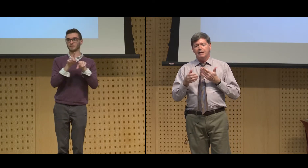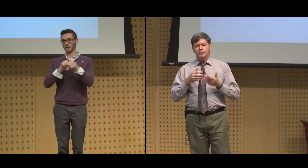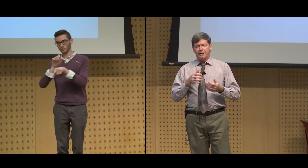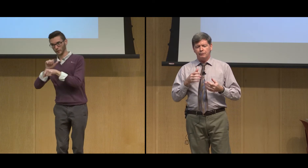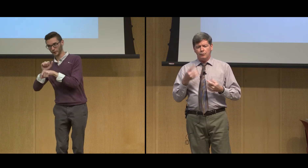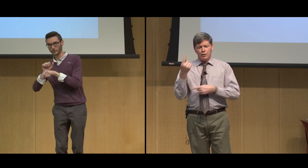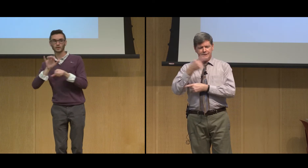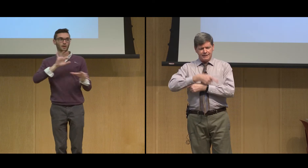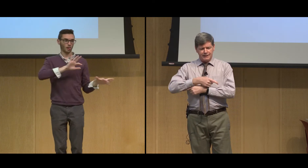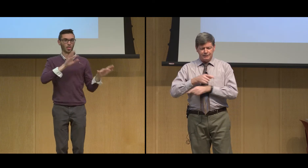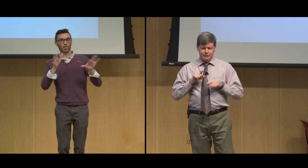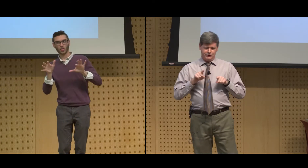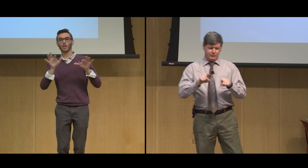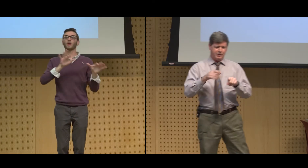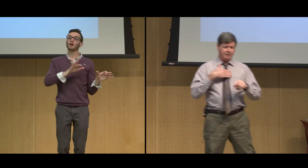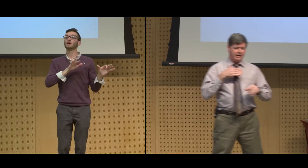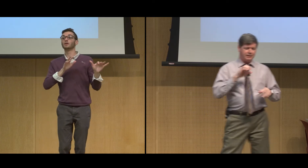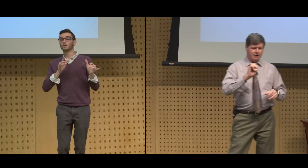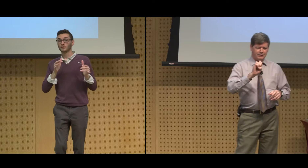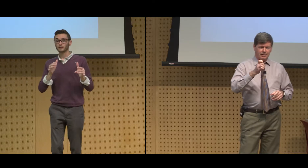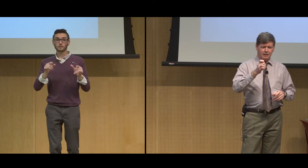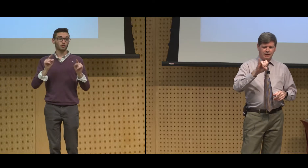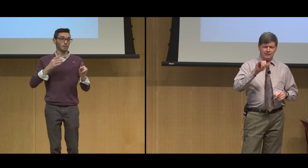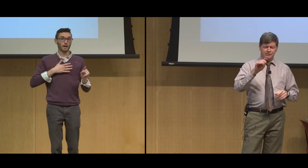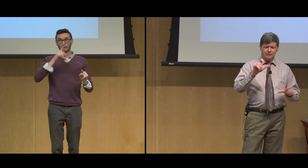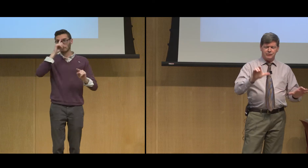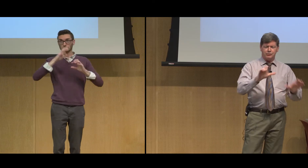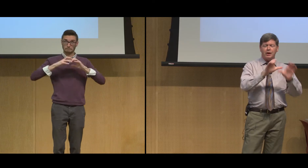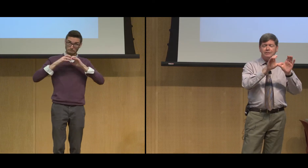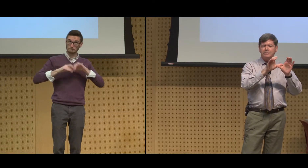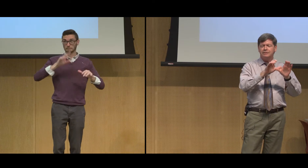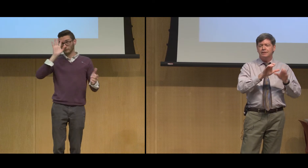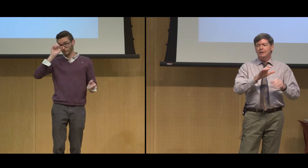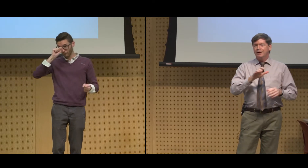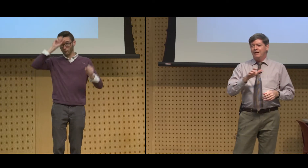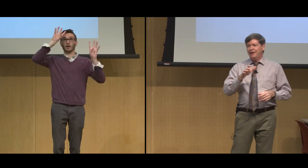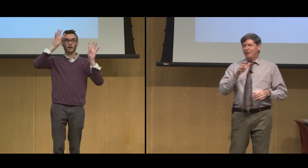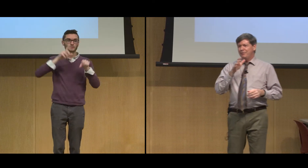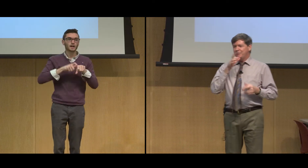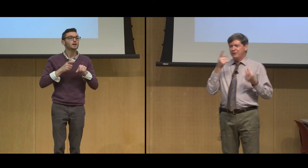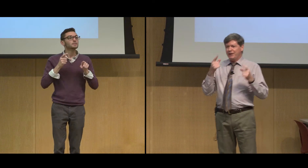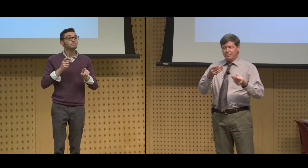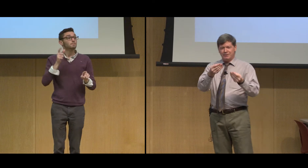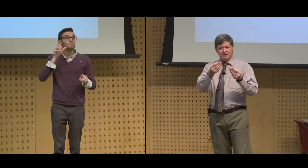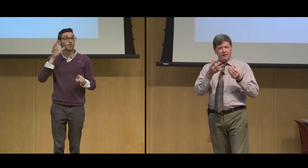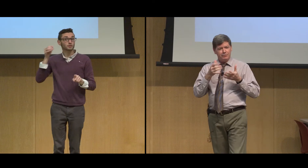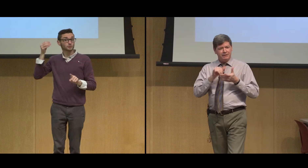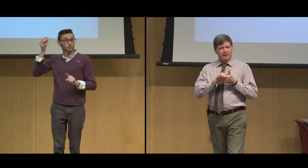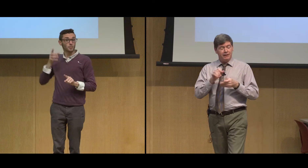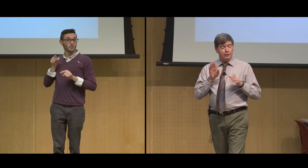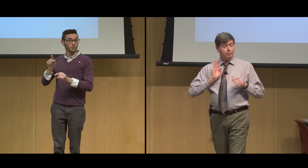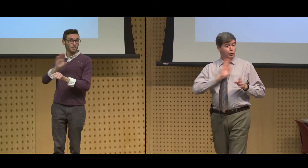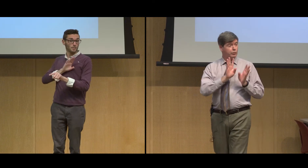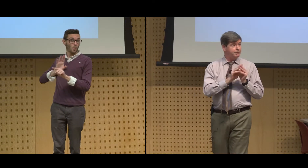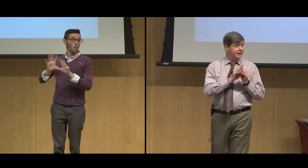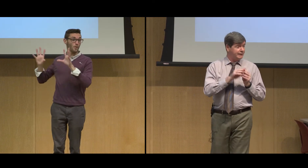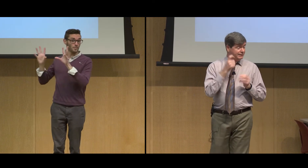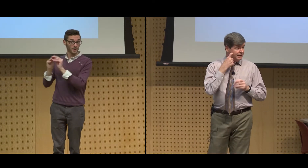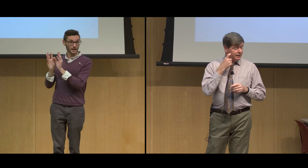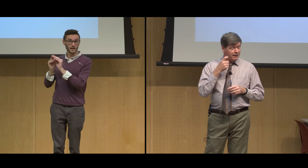And anyway, one day during my existential crisis, uh, my mother happened to tell me that at a board meeting,